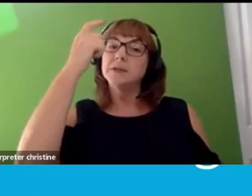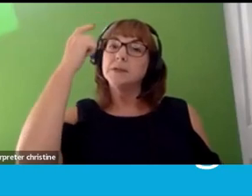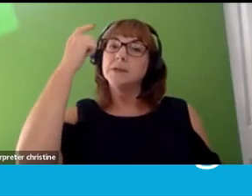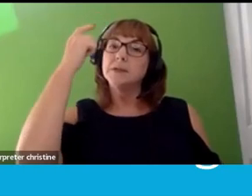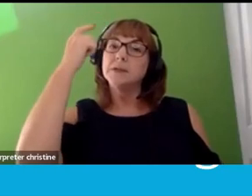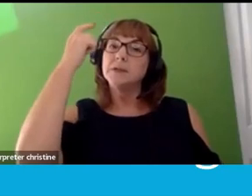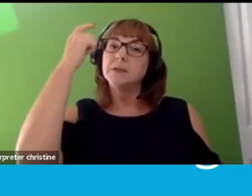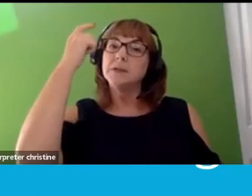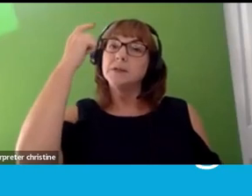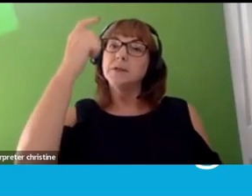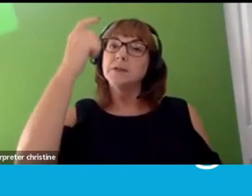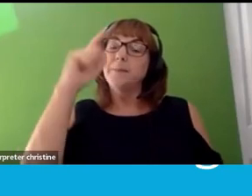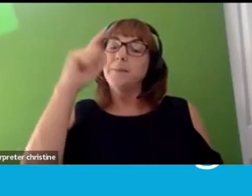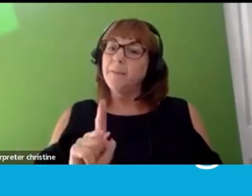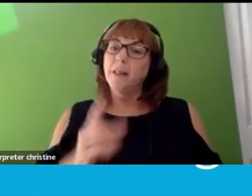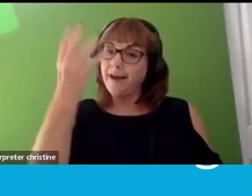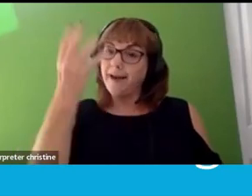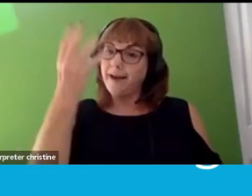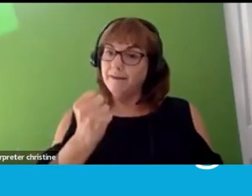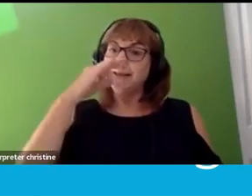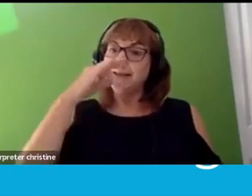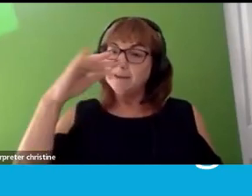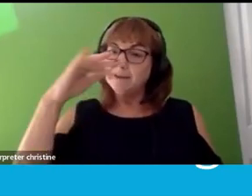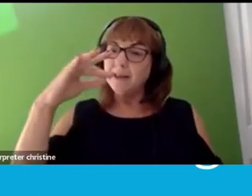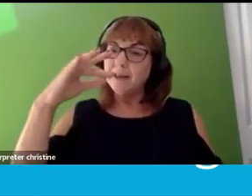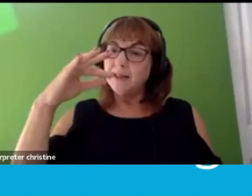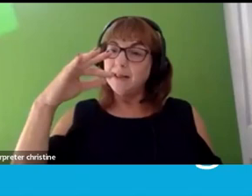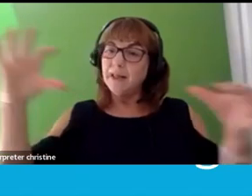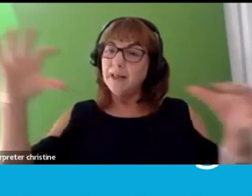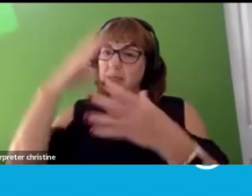think of a smell that's linked to a memory is because of the way our brains work. The way,